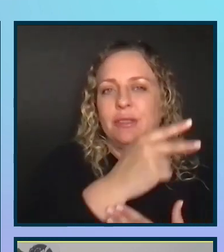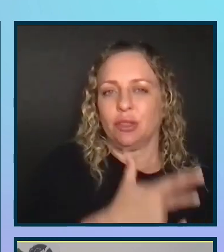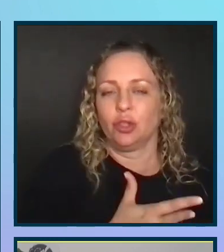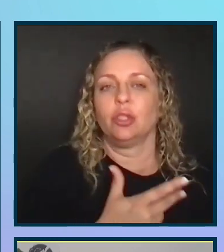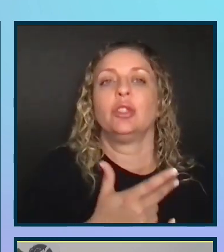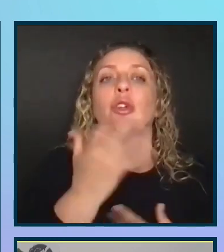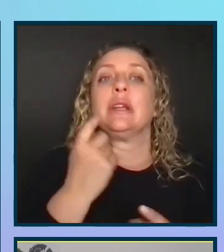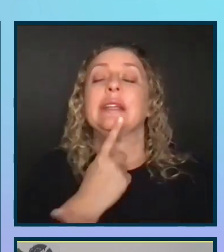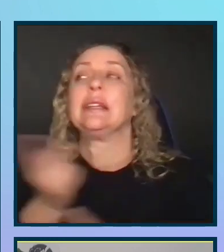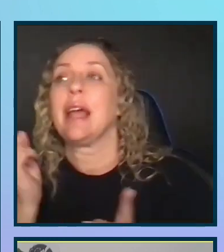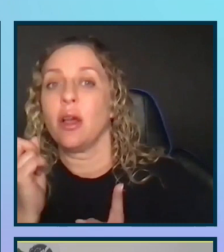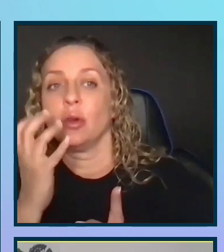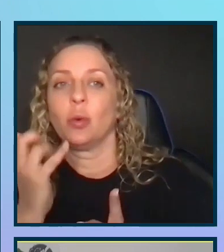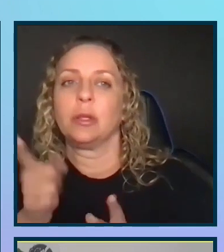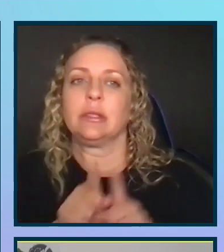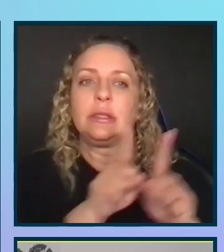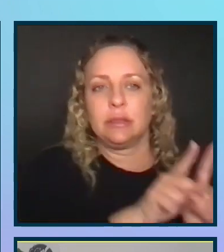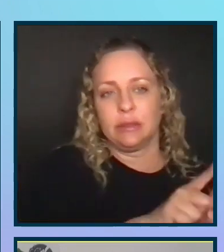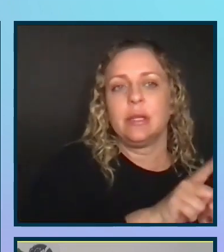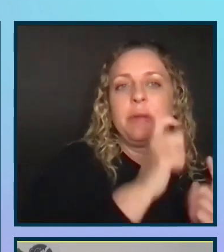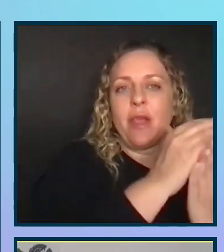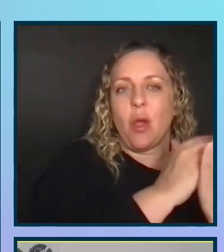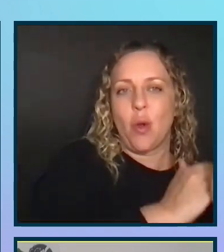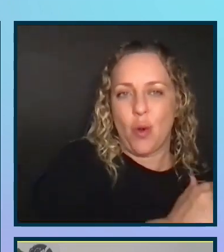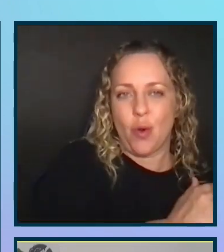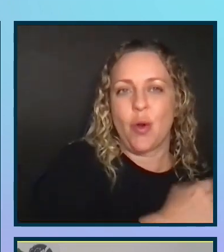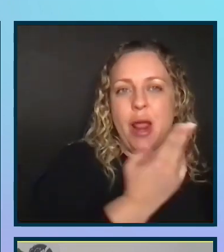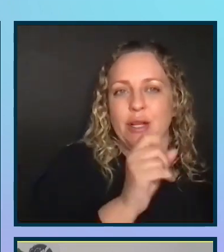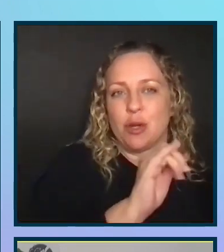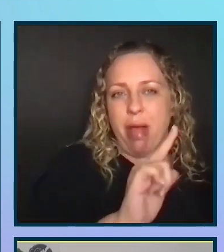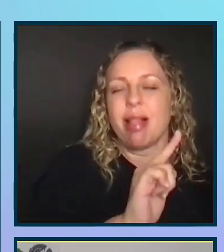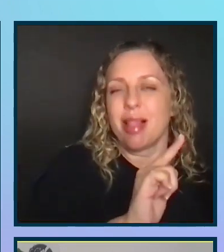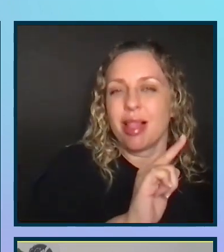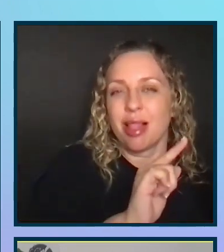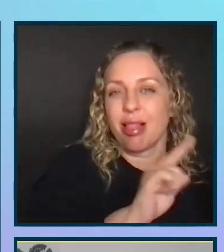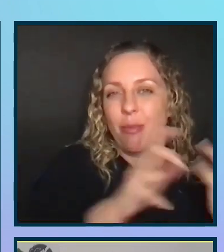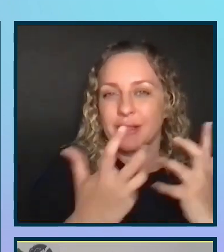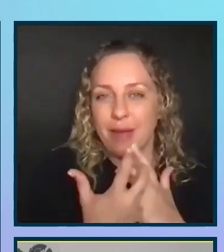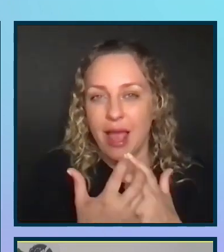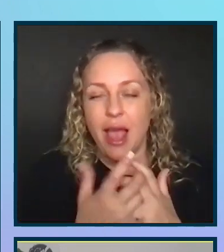as you have in your, announced order as you have in your HTML flow, but sometimes it might make sense to change it.